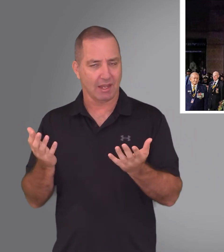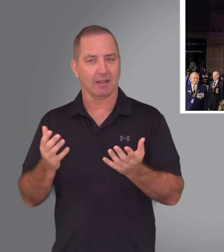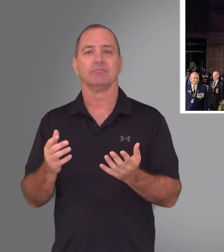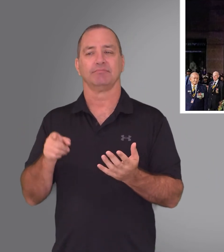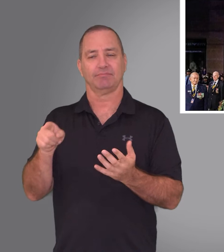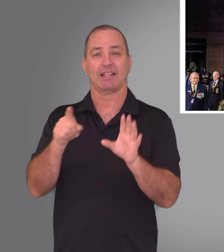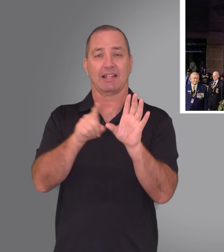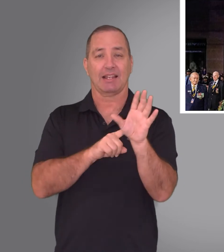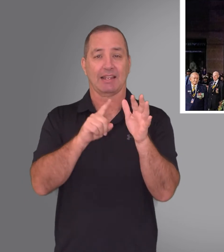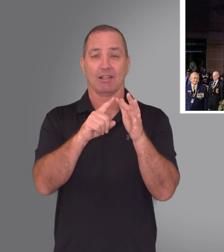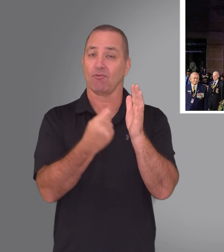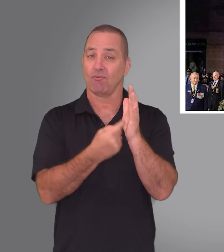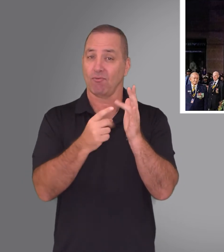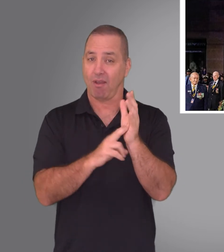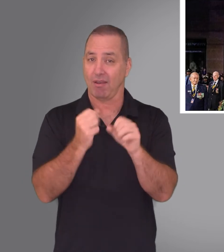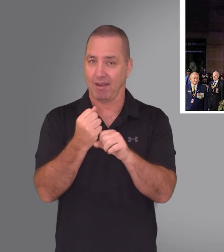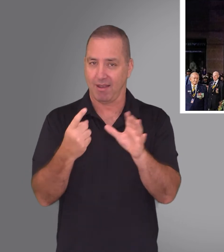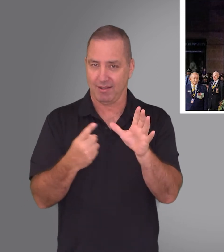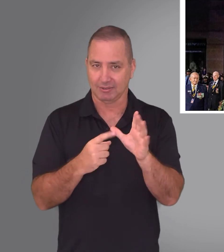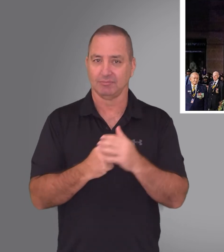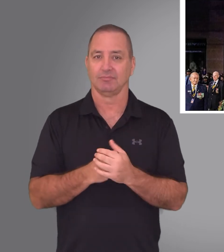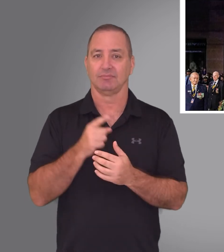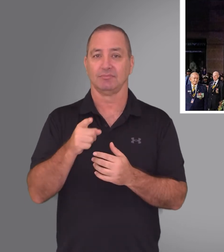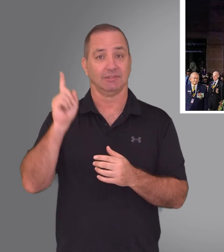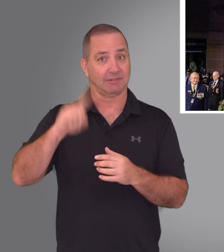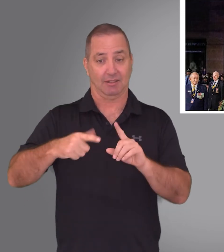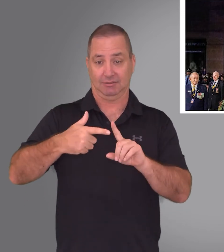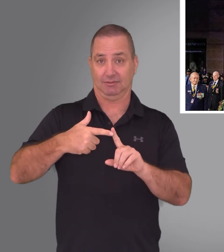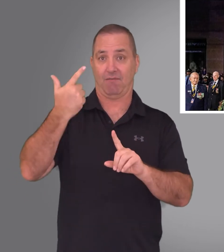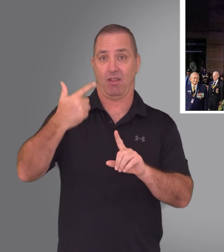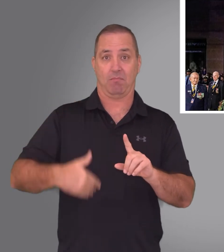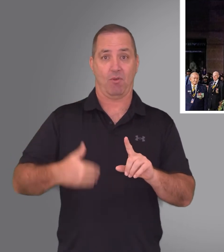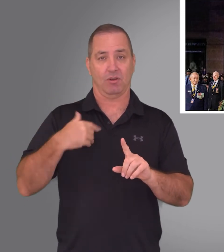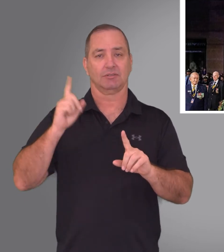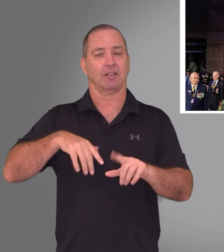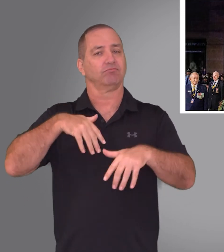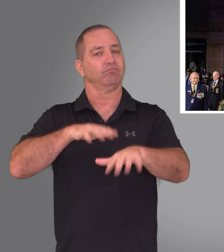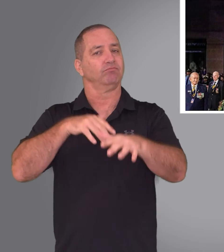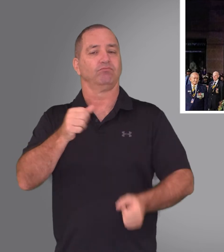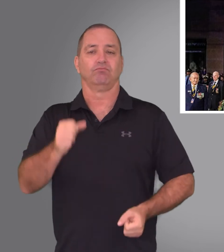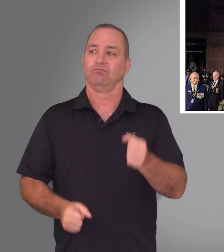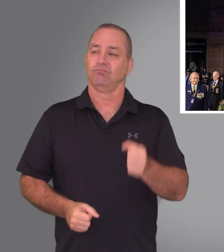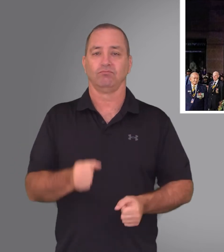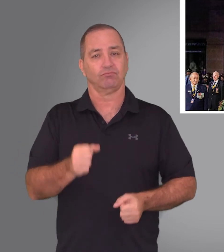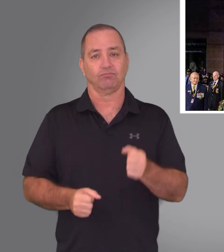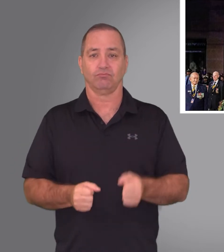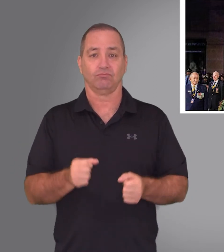Brisbane will be held in Yeronga with the March starting at 7:00 in the morning.